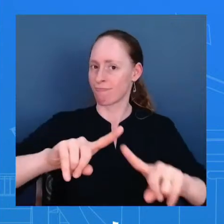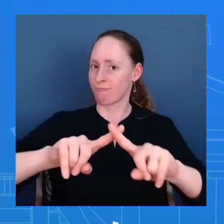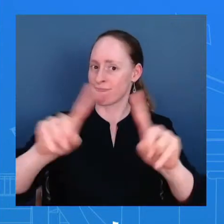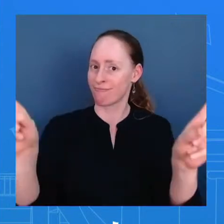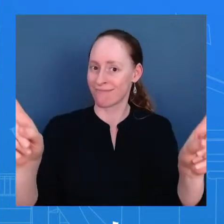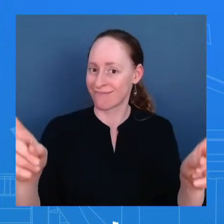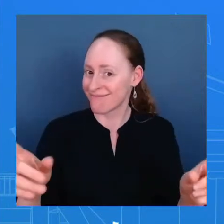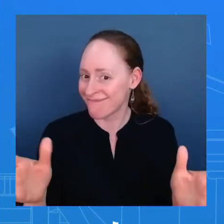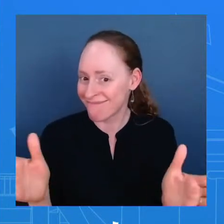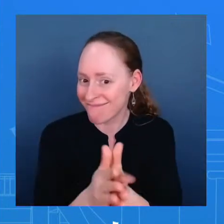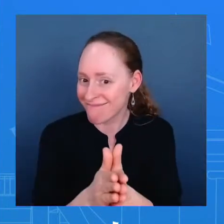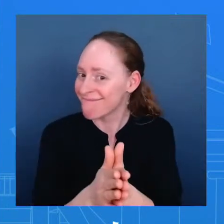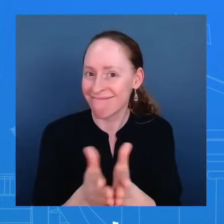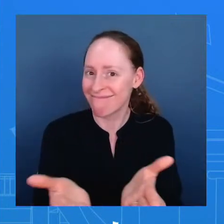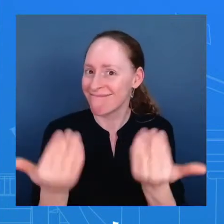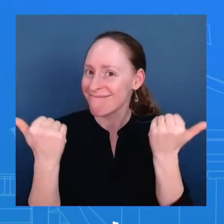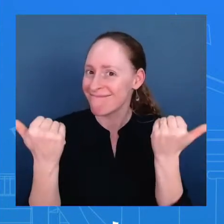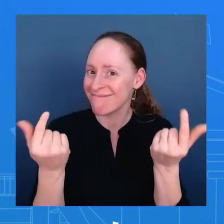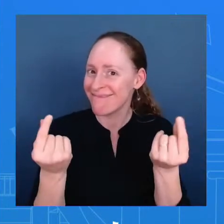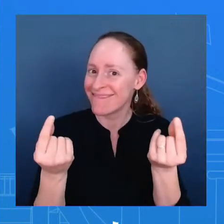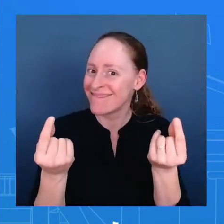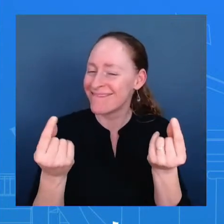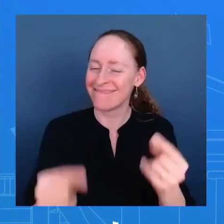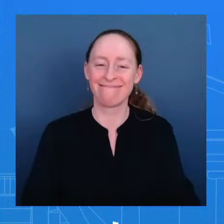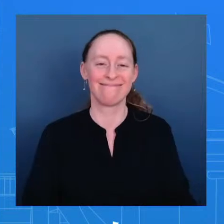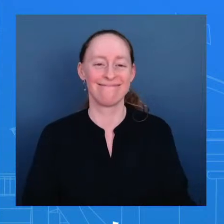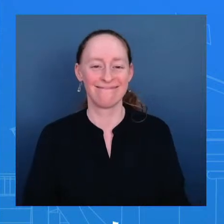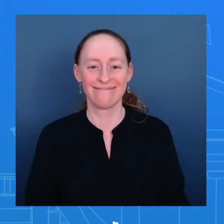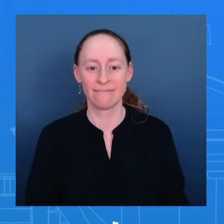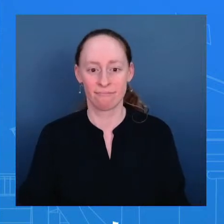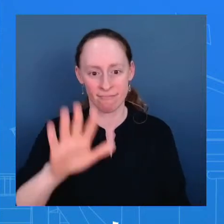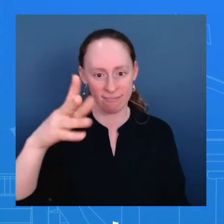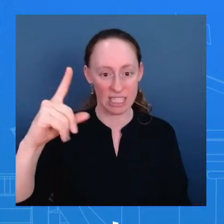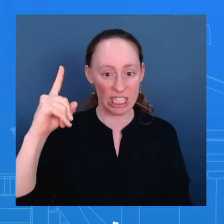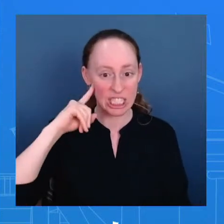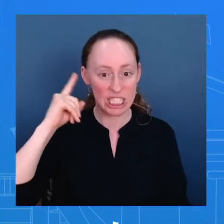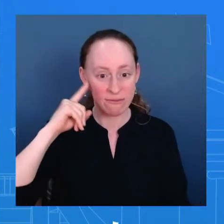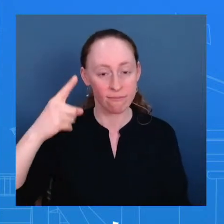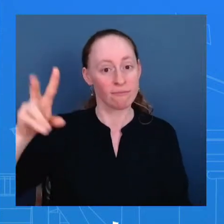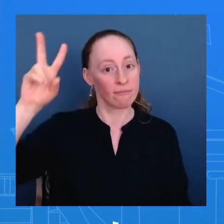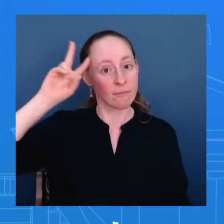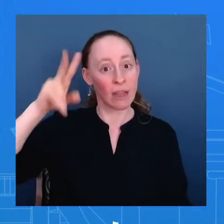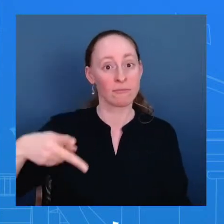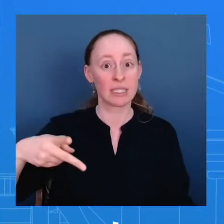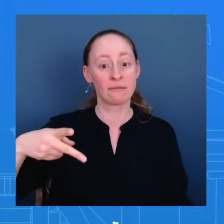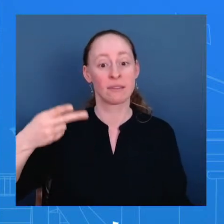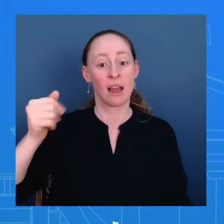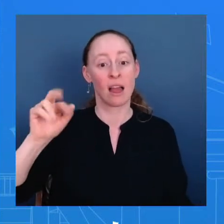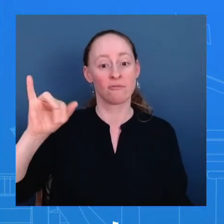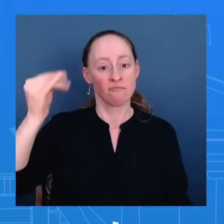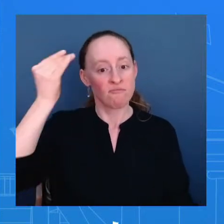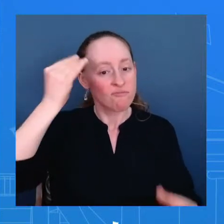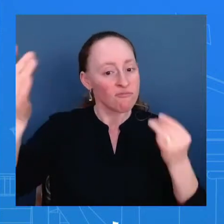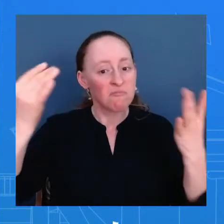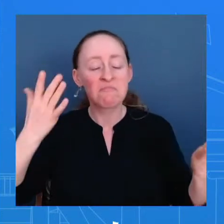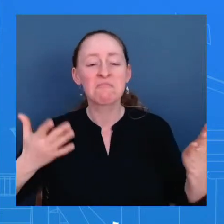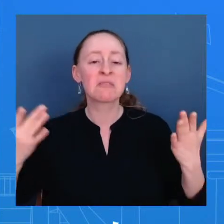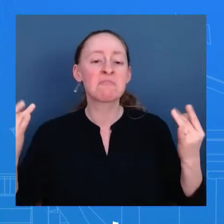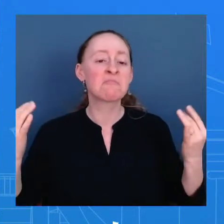The Press: -- that Vice President Harris is telling friends that she may go back to California and run for governor if the election does not go her way?